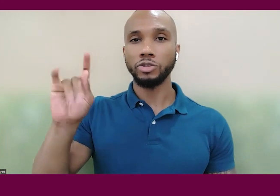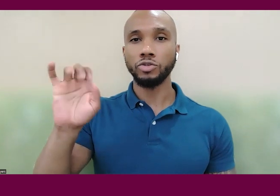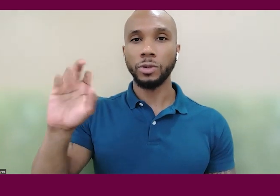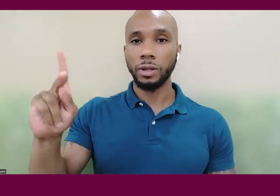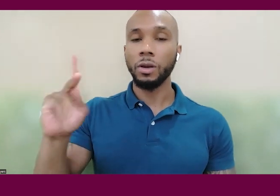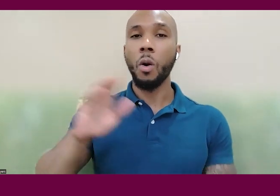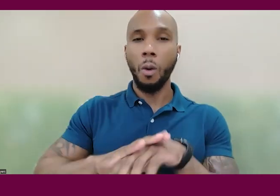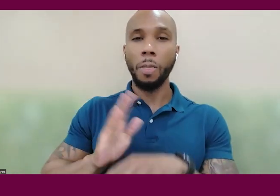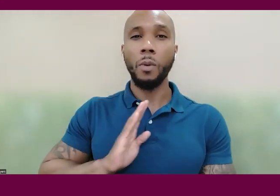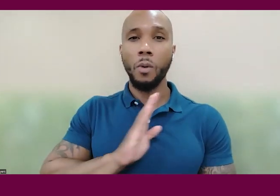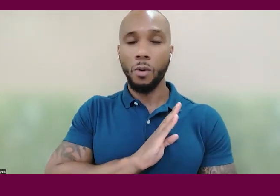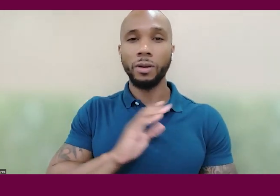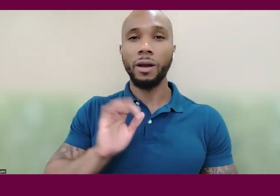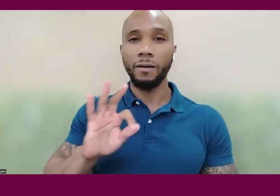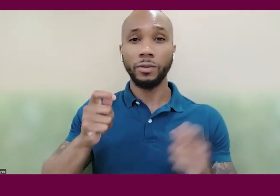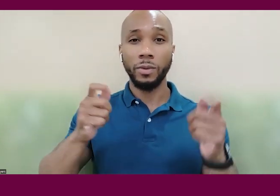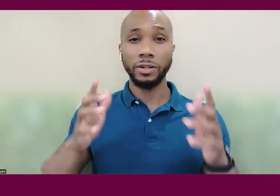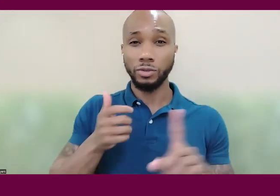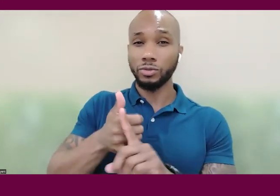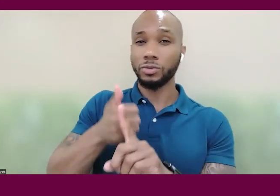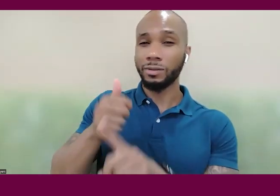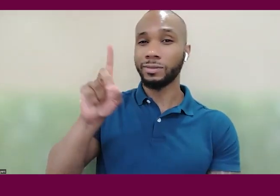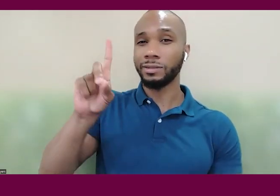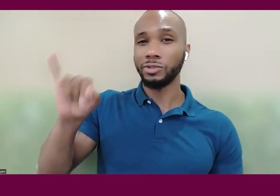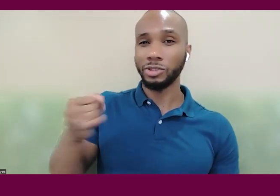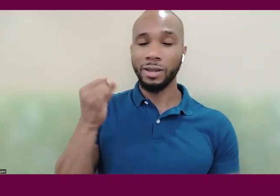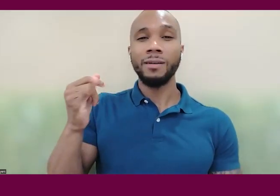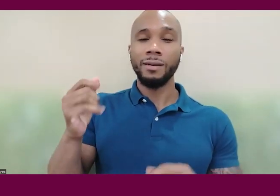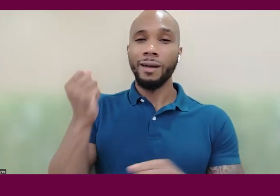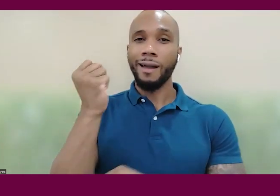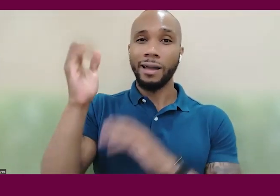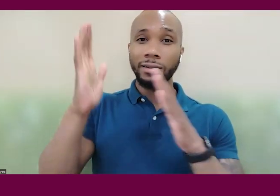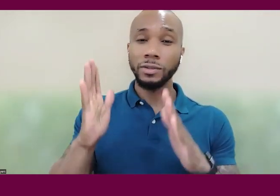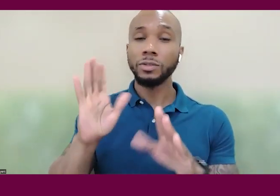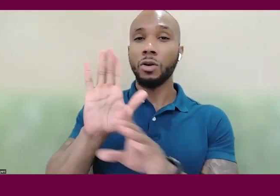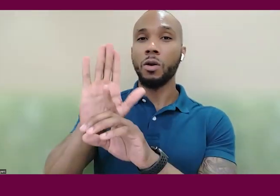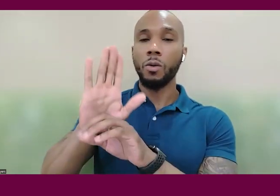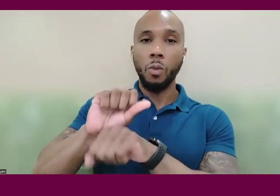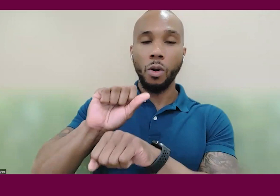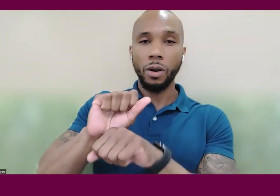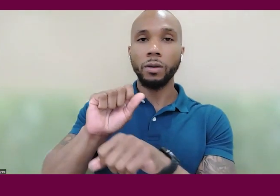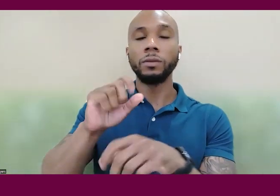and is an incredible disability justice activist whose work focuses on the intersections of